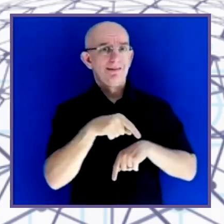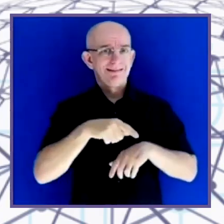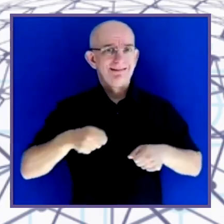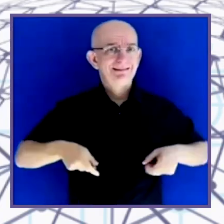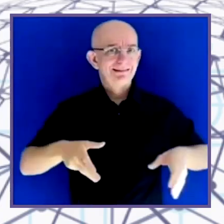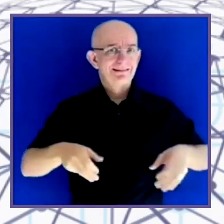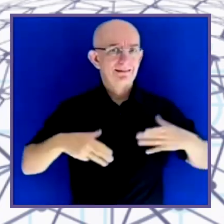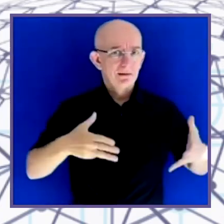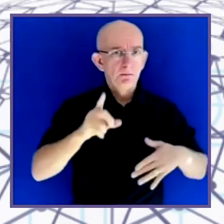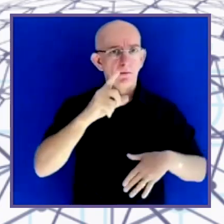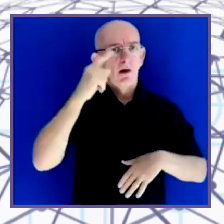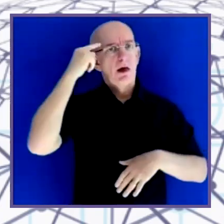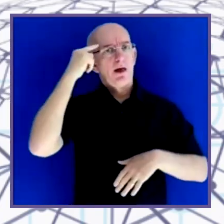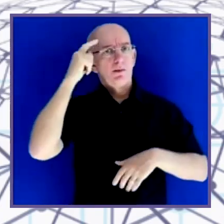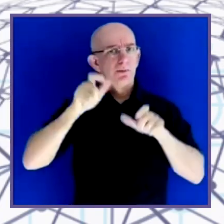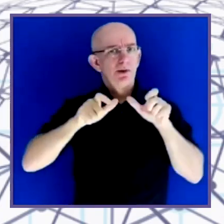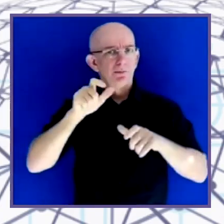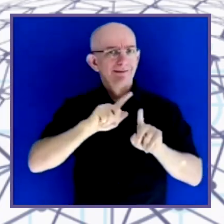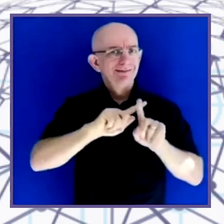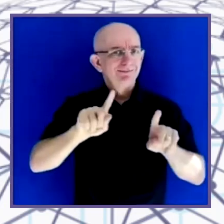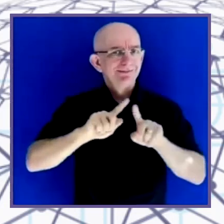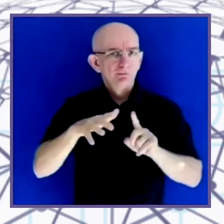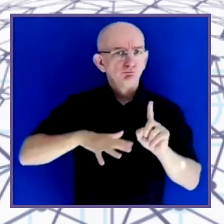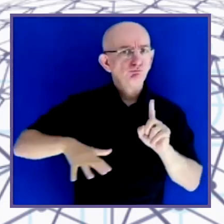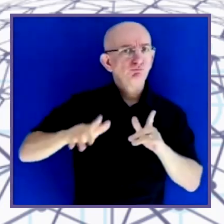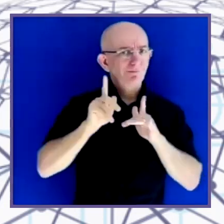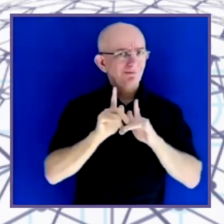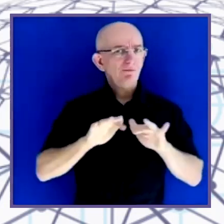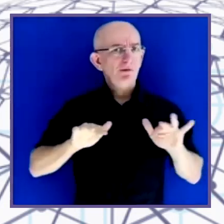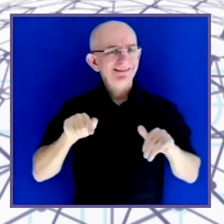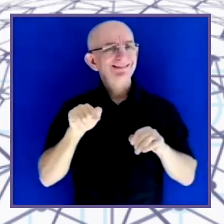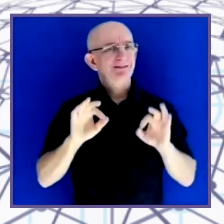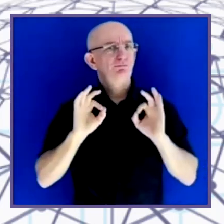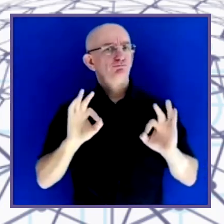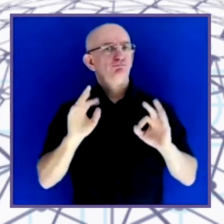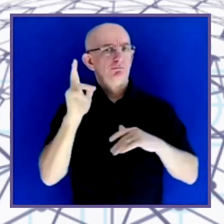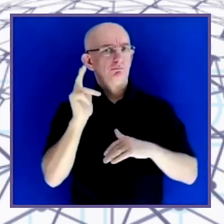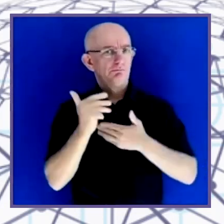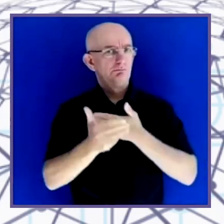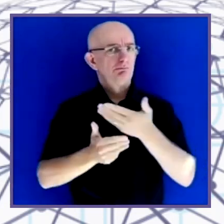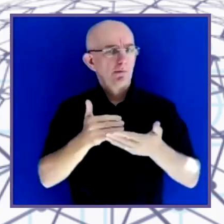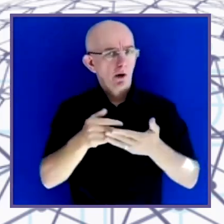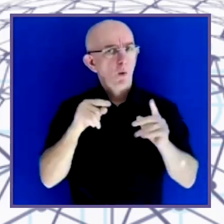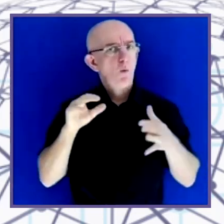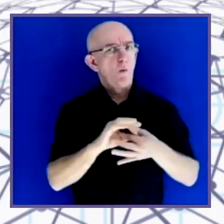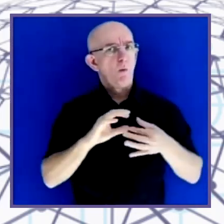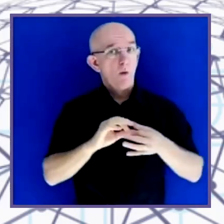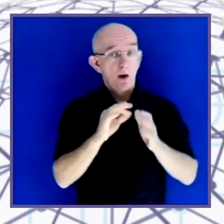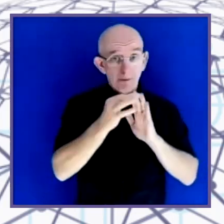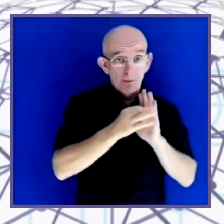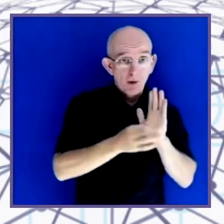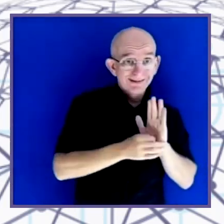Policies work because the system allows for change over a period of time. That also brings me to the other point, which is of choices,